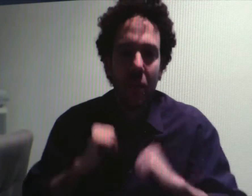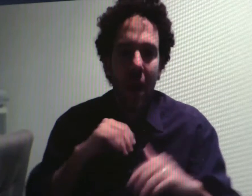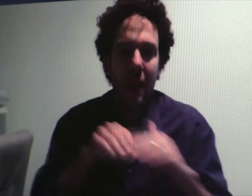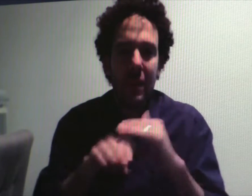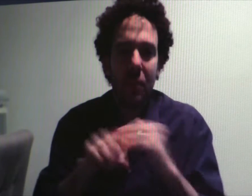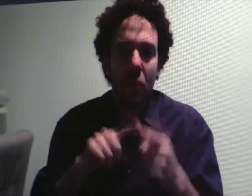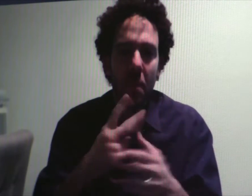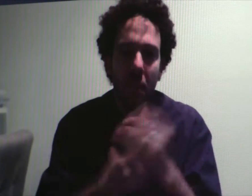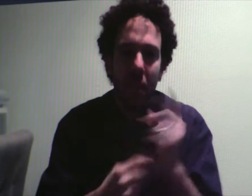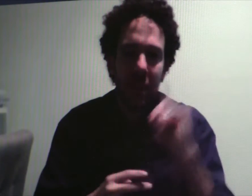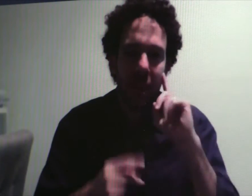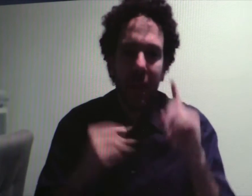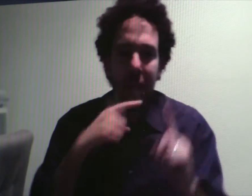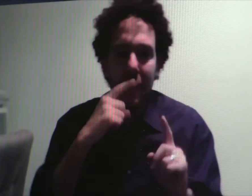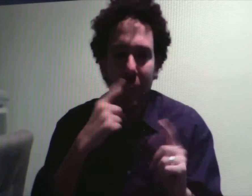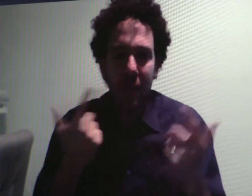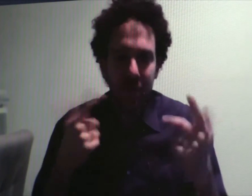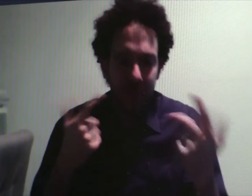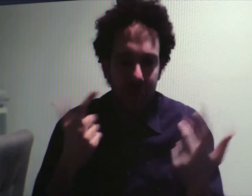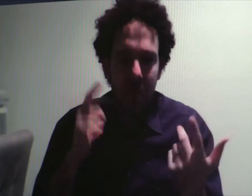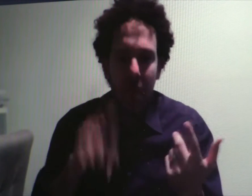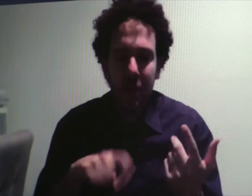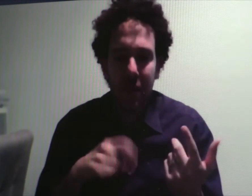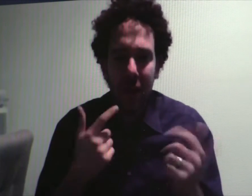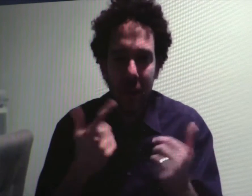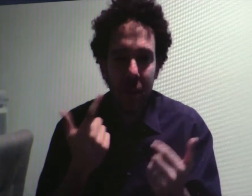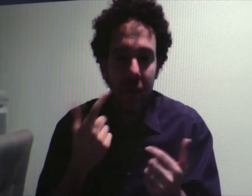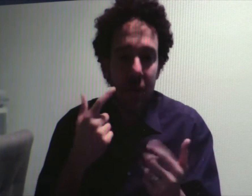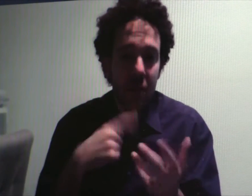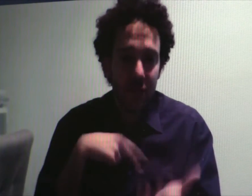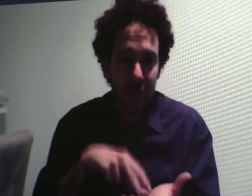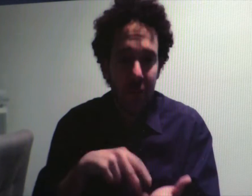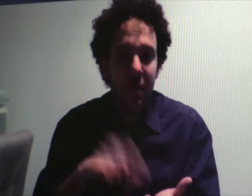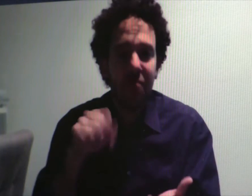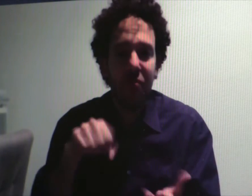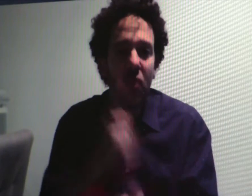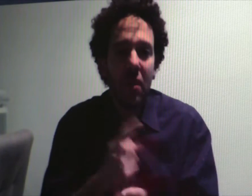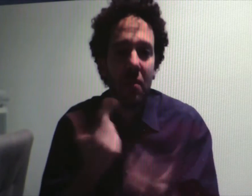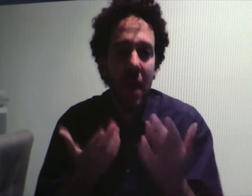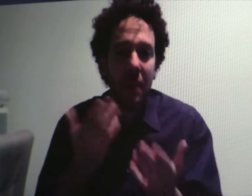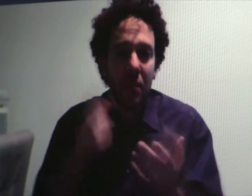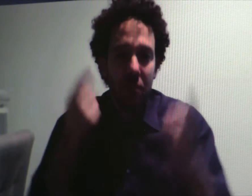We know that we need to make the show accessible to both Deaf and hearing audiences. We must take into consideration; yes,